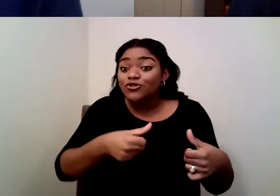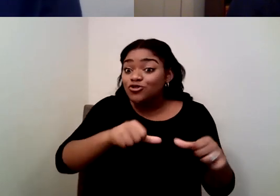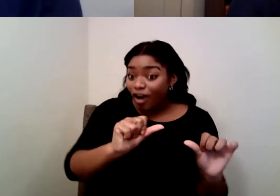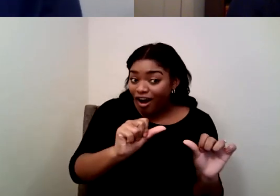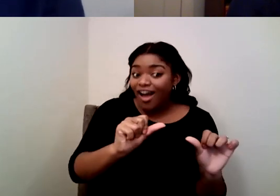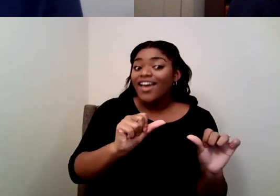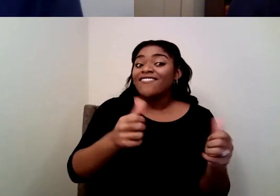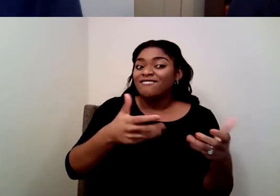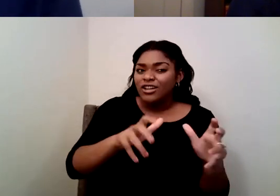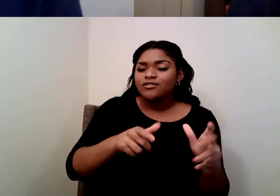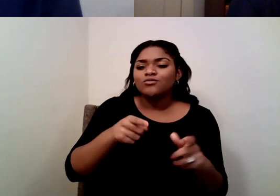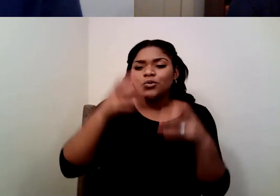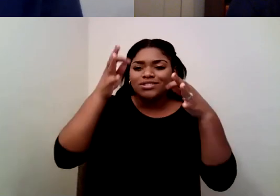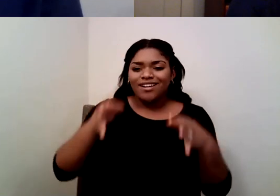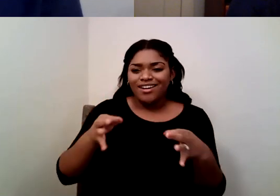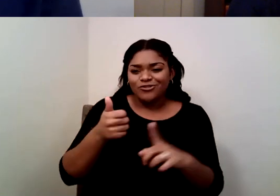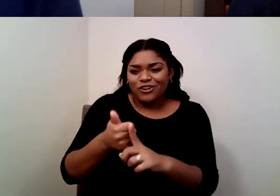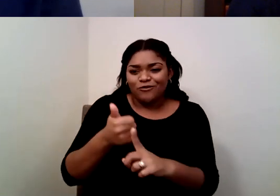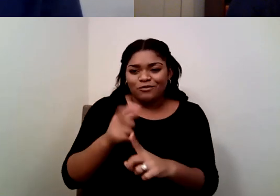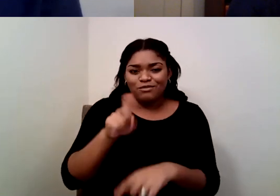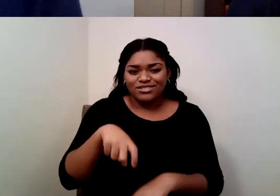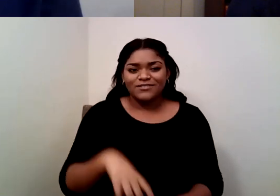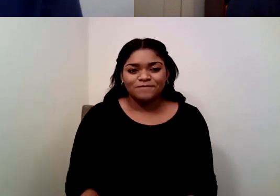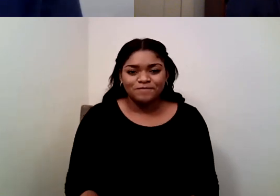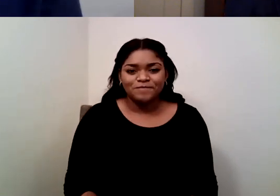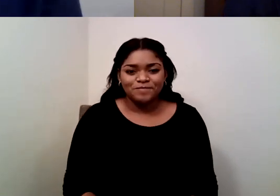you have to be the judge.